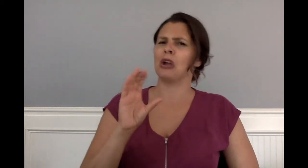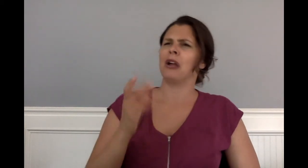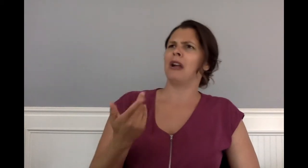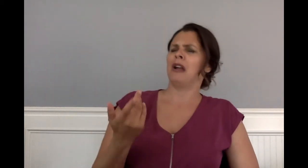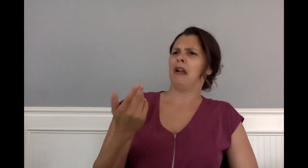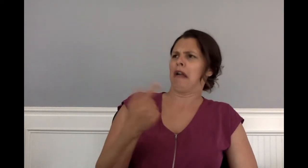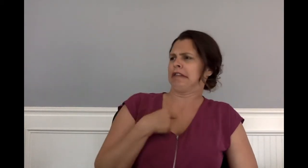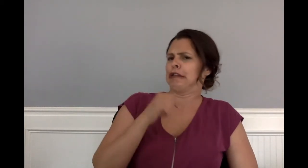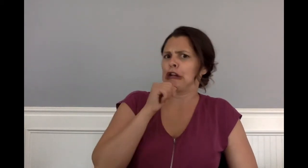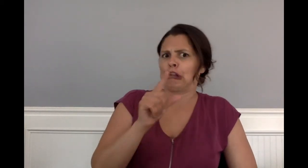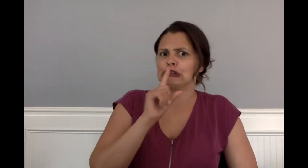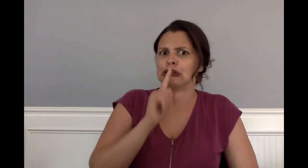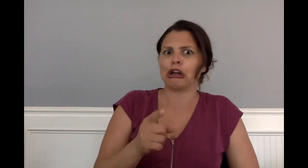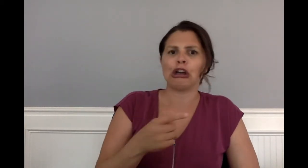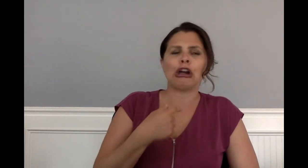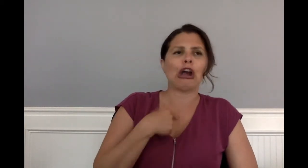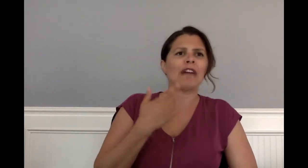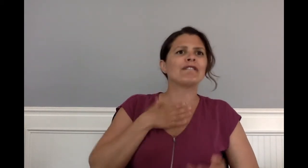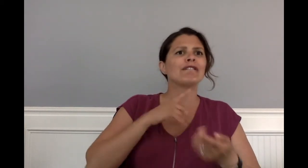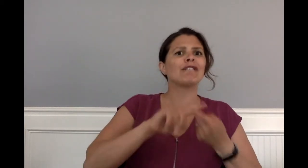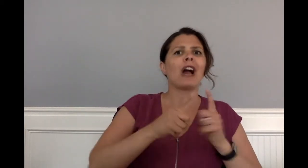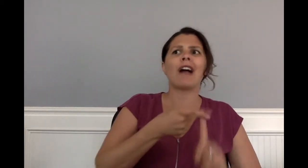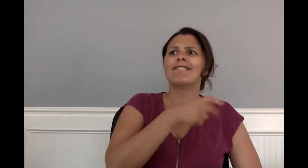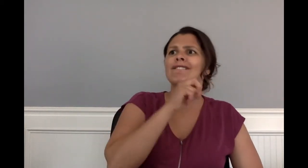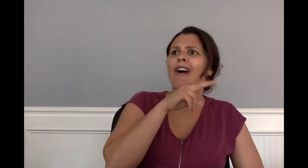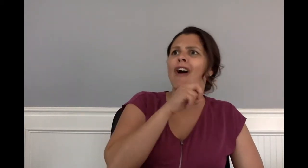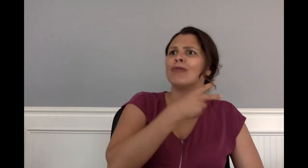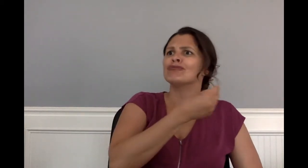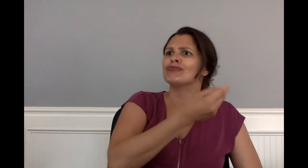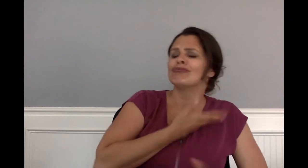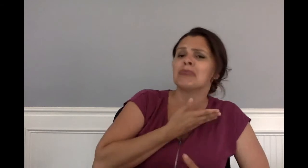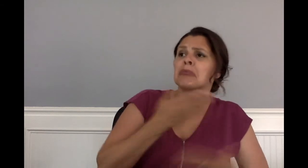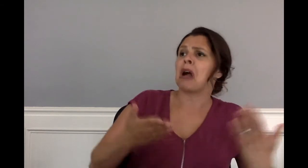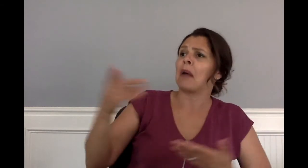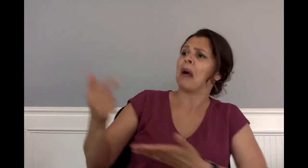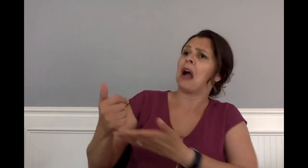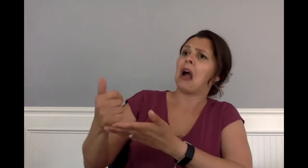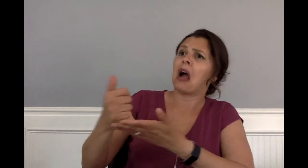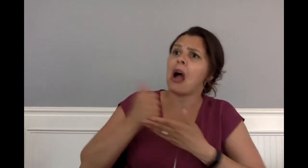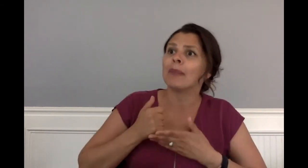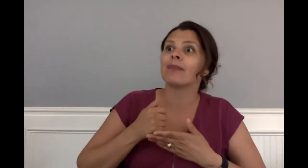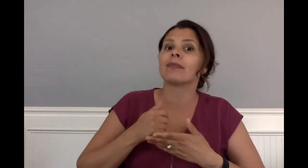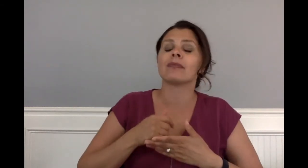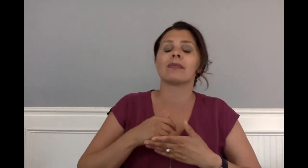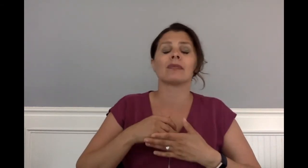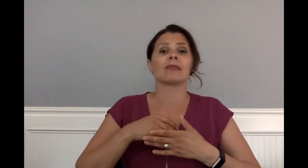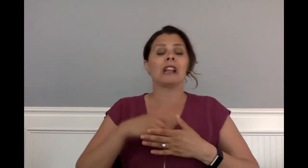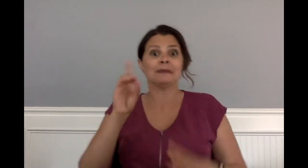“I’m not sure,” Charlie said. “My friend Frog said you might be able to help—”